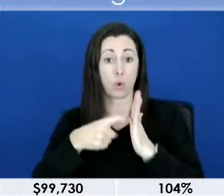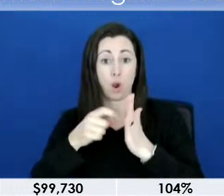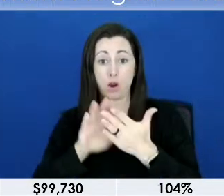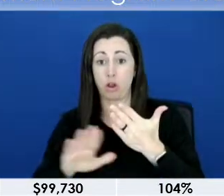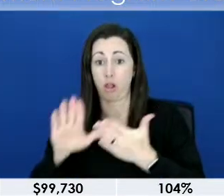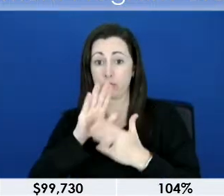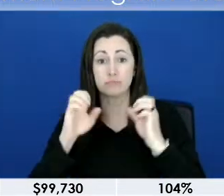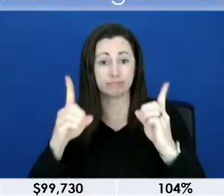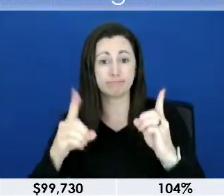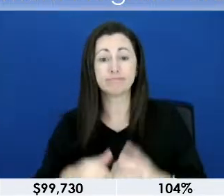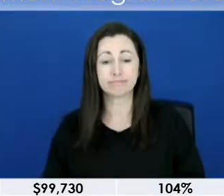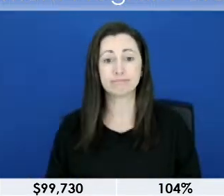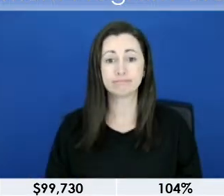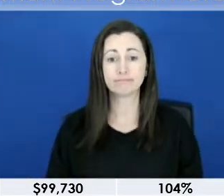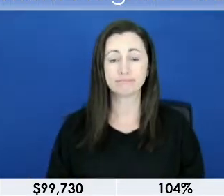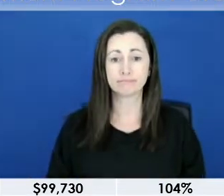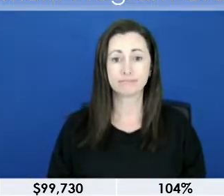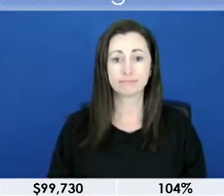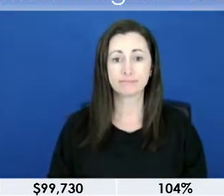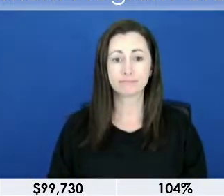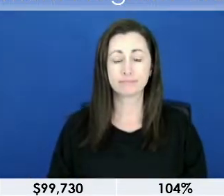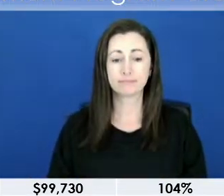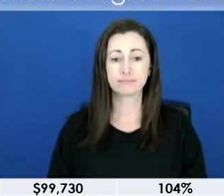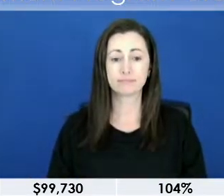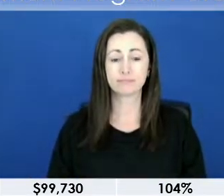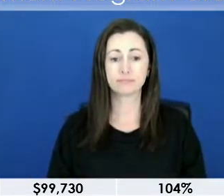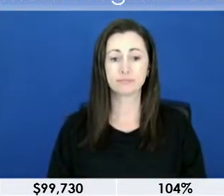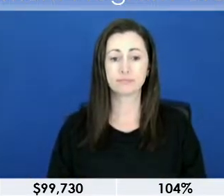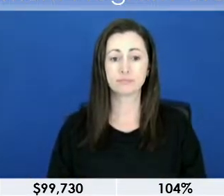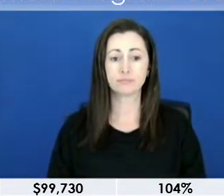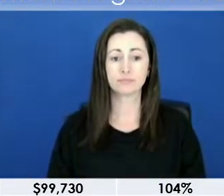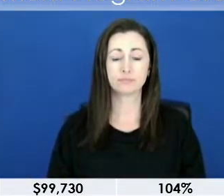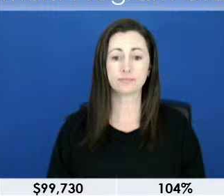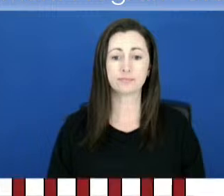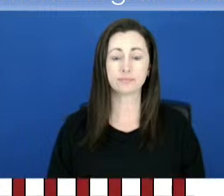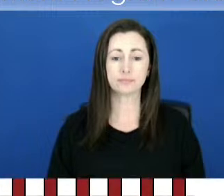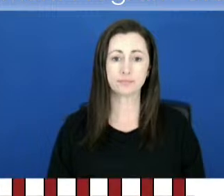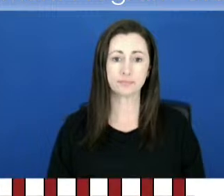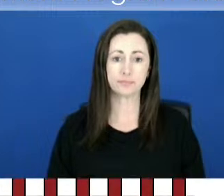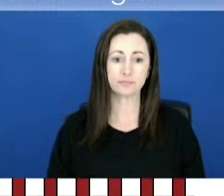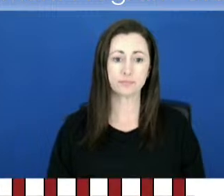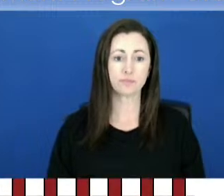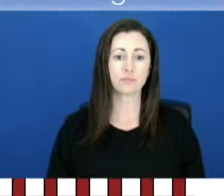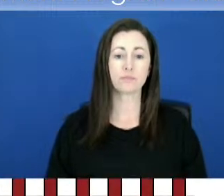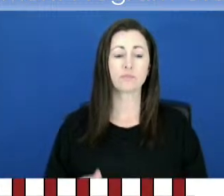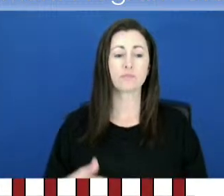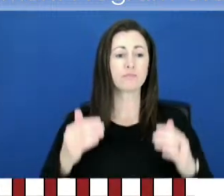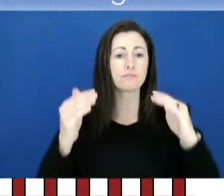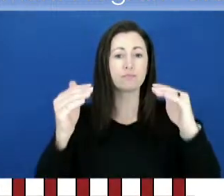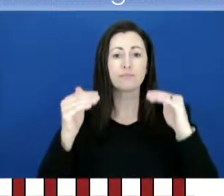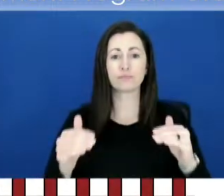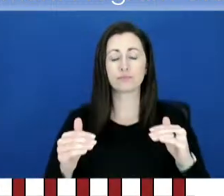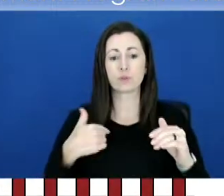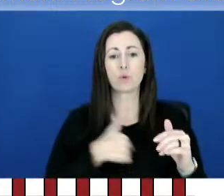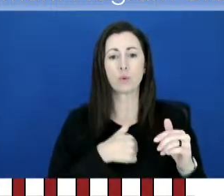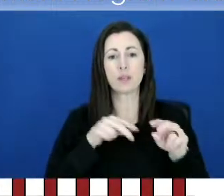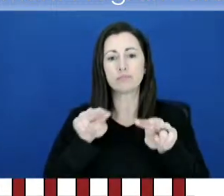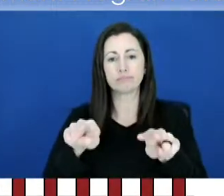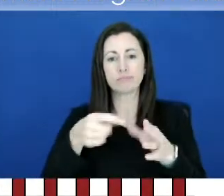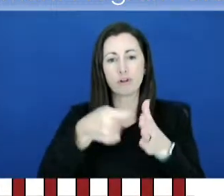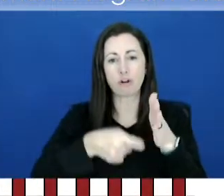BUT THEY DO NOT REQUIRE COLLEGE